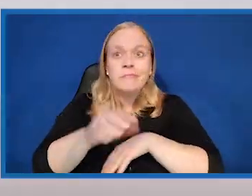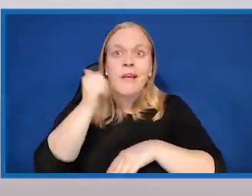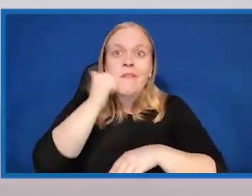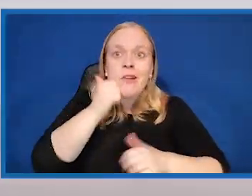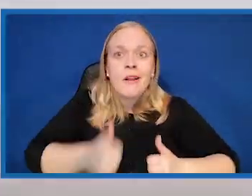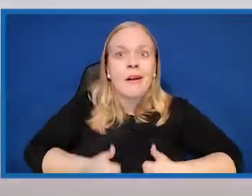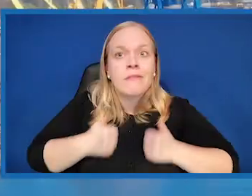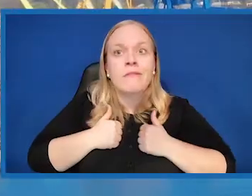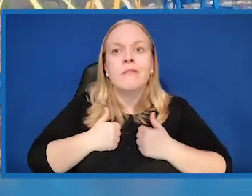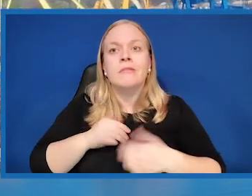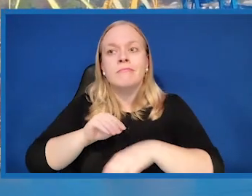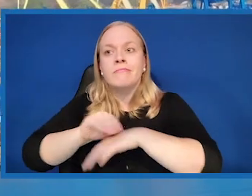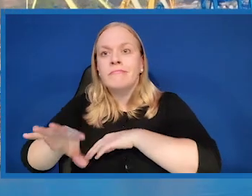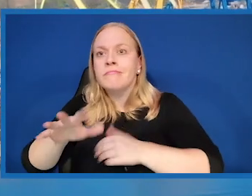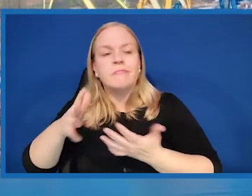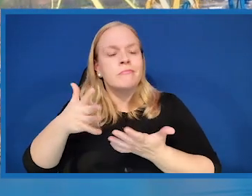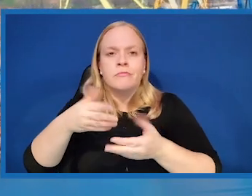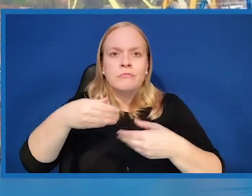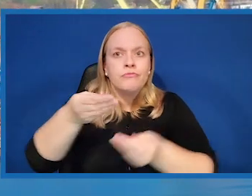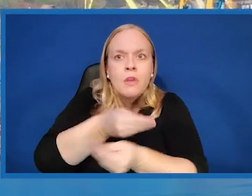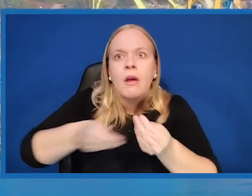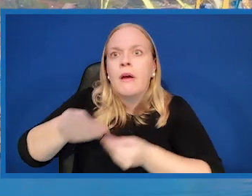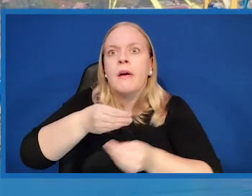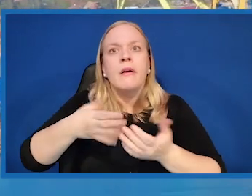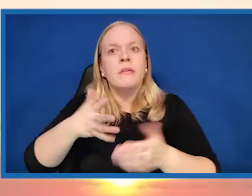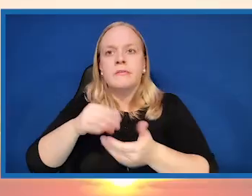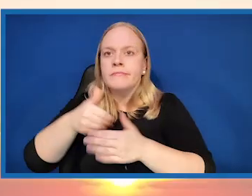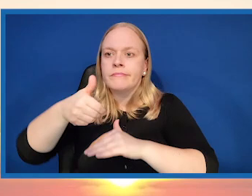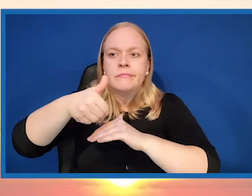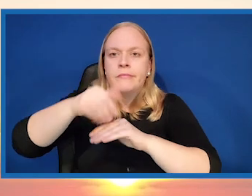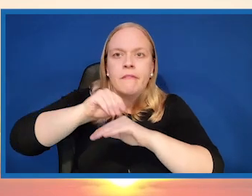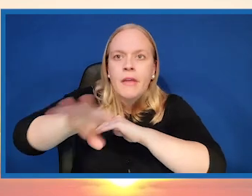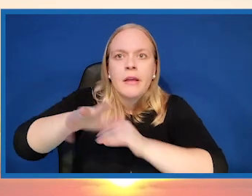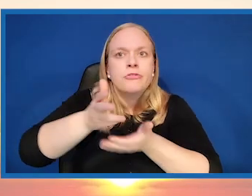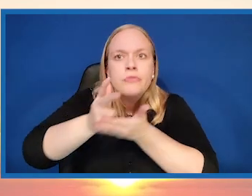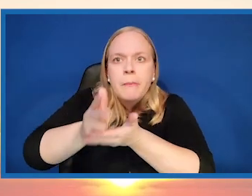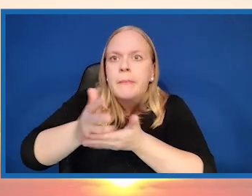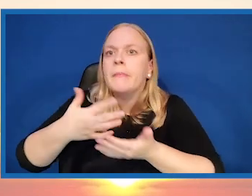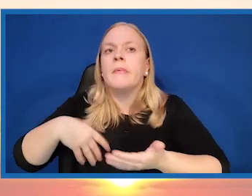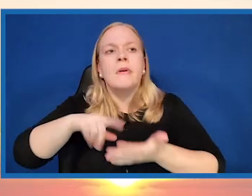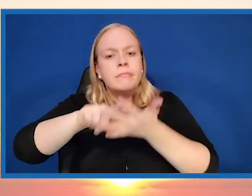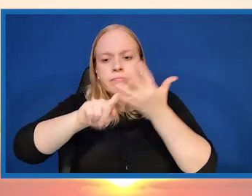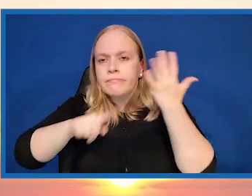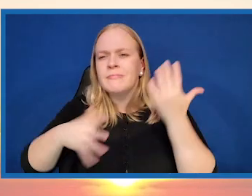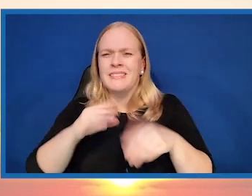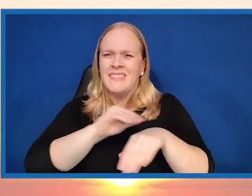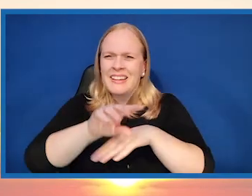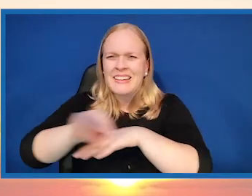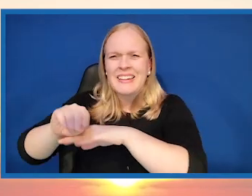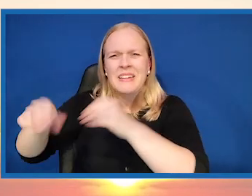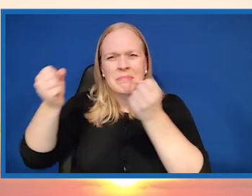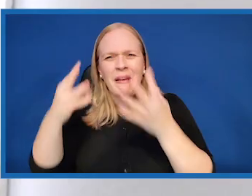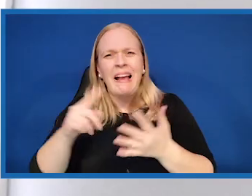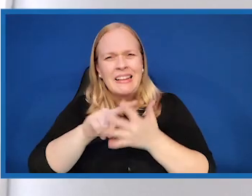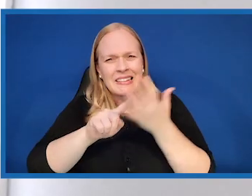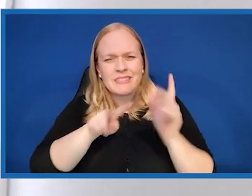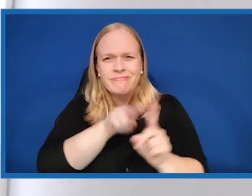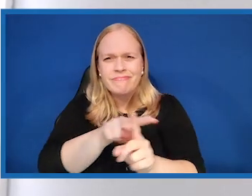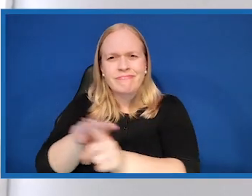IT AFFECTS, UH, SHIPPING, UH, ALL KINDS OF APPLICATIONS WHERE PEOPLE REALLY WANT AND NEED TO KNOW WHAT'S HAPPENING